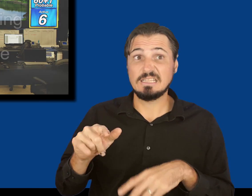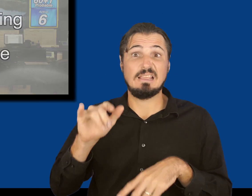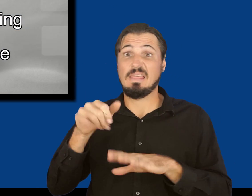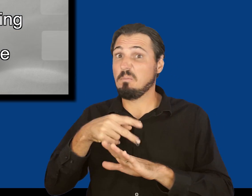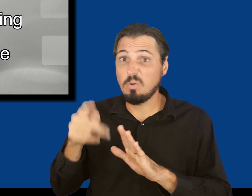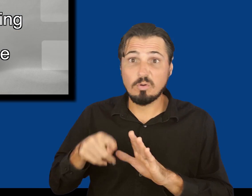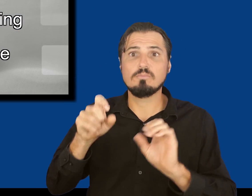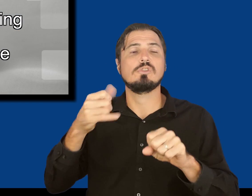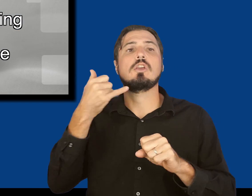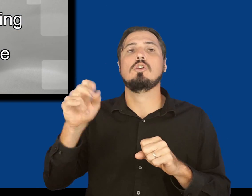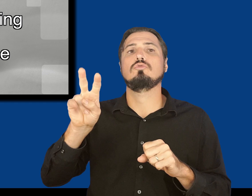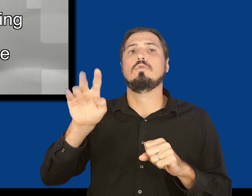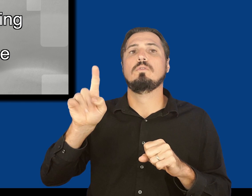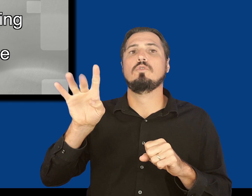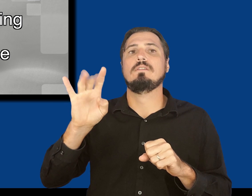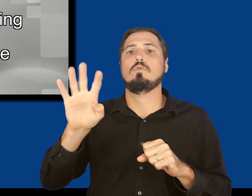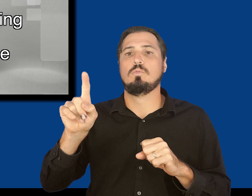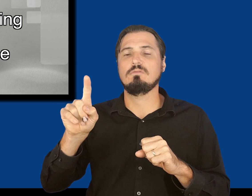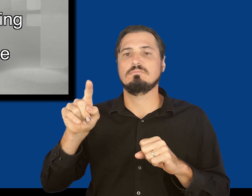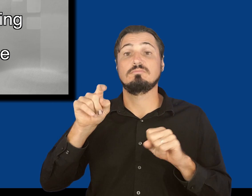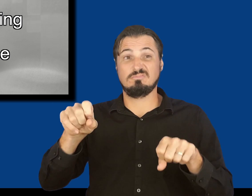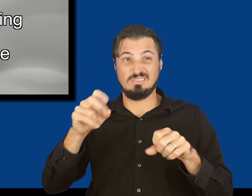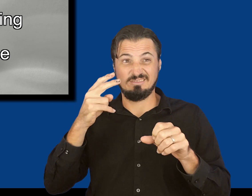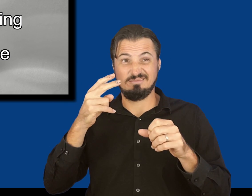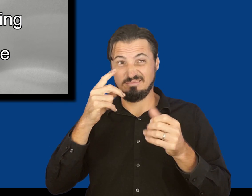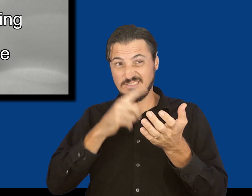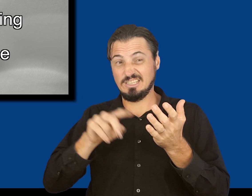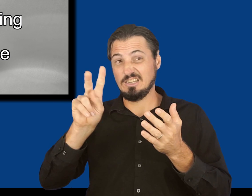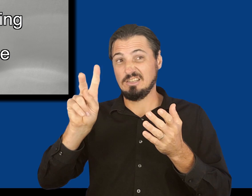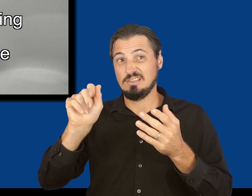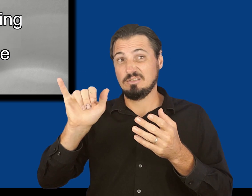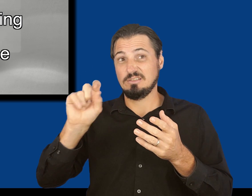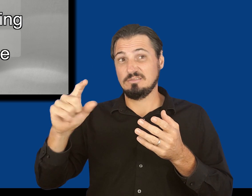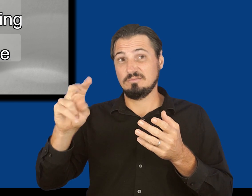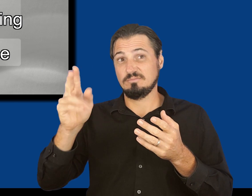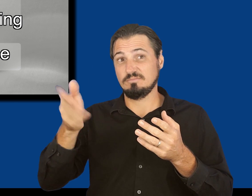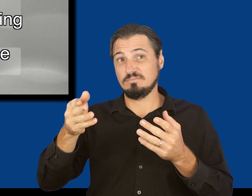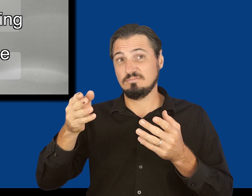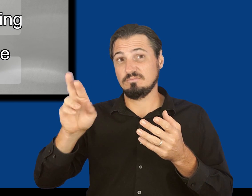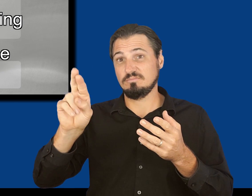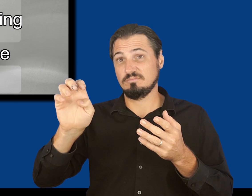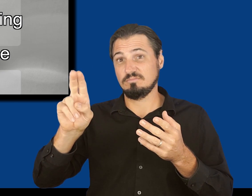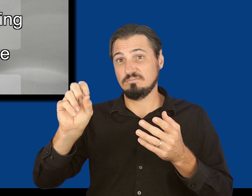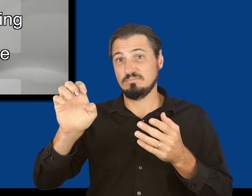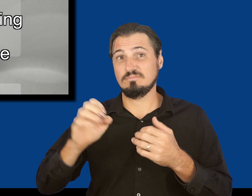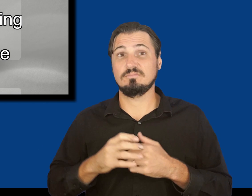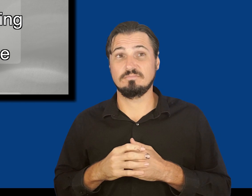Please call 2414 841 or visit Kauai.gov/recycling.